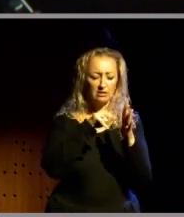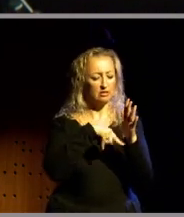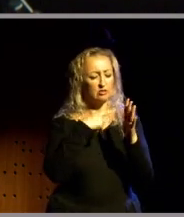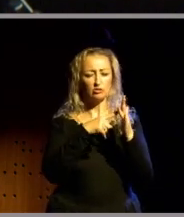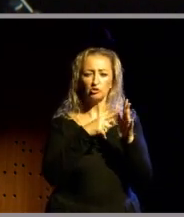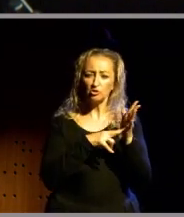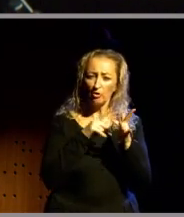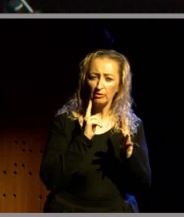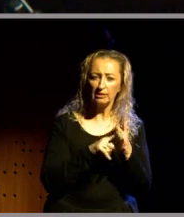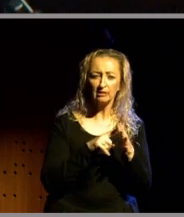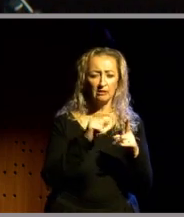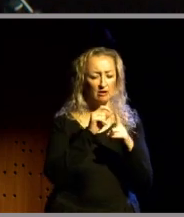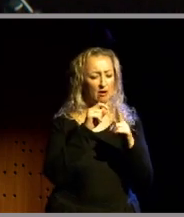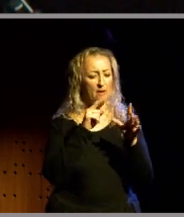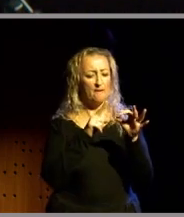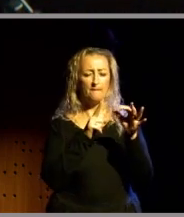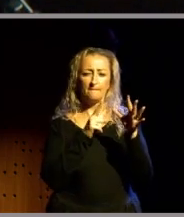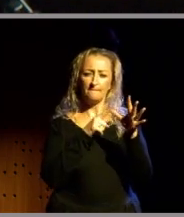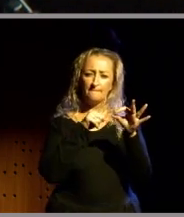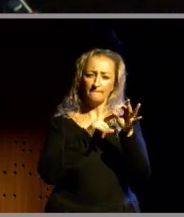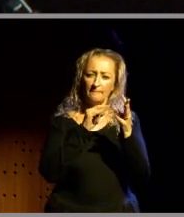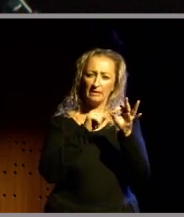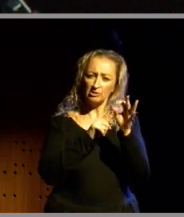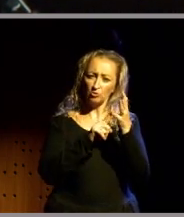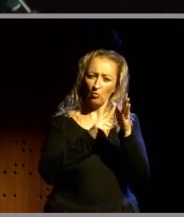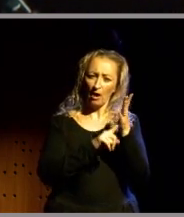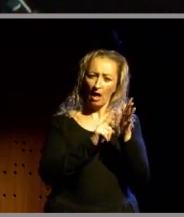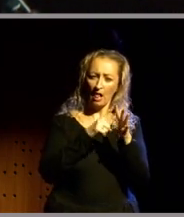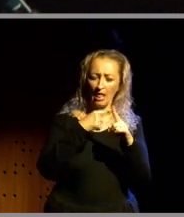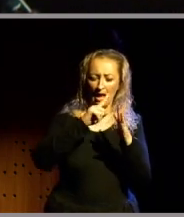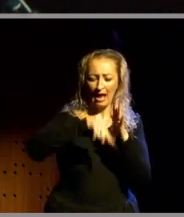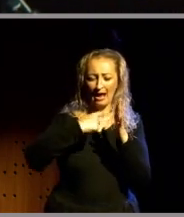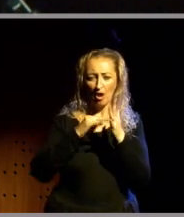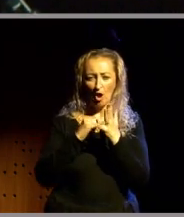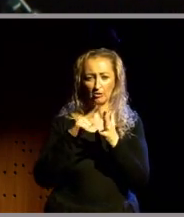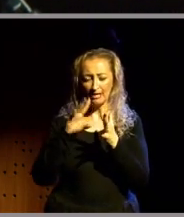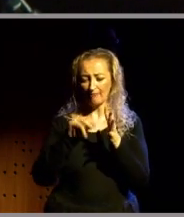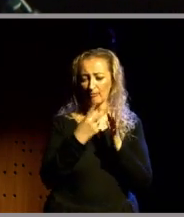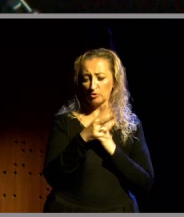Julia and Ozzie from the 2022 Biennale.